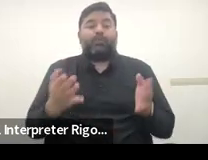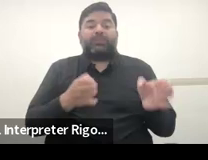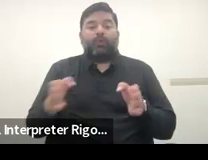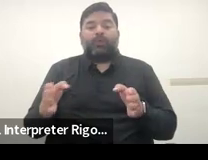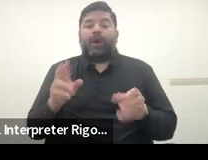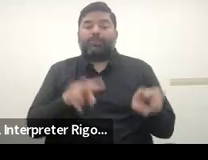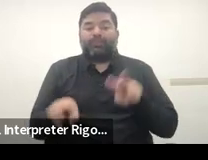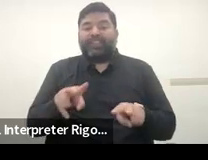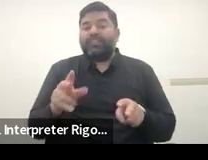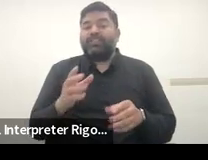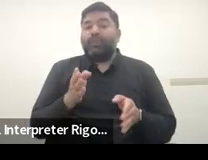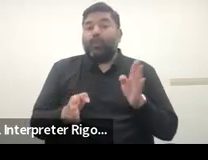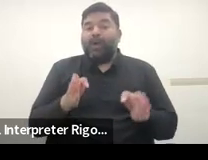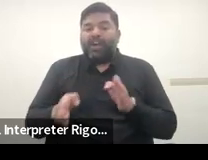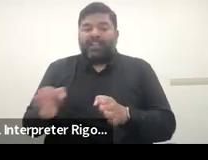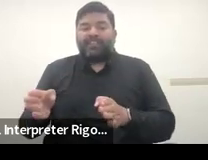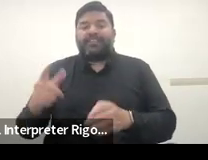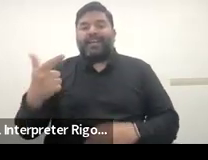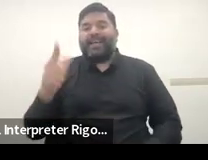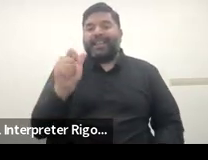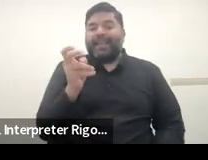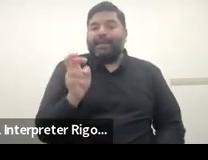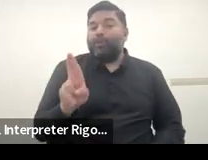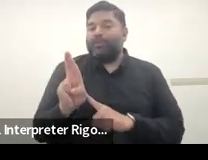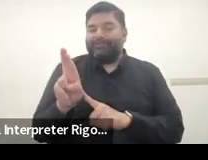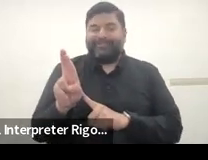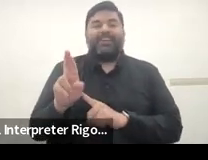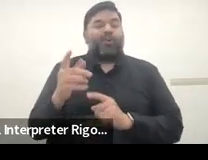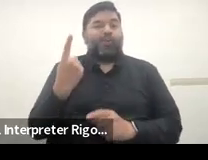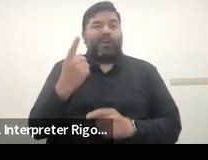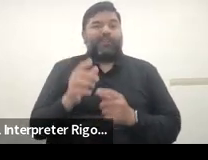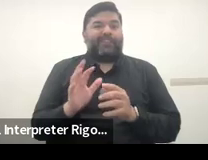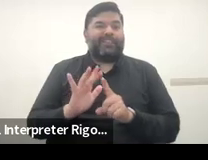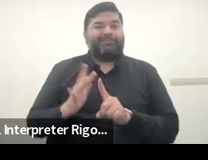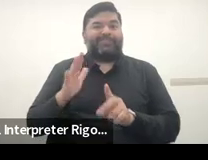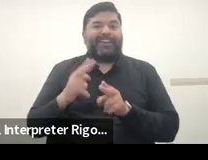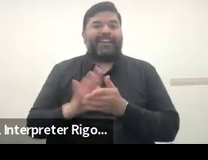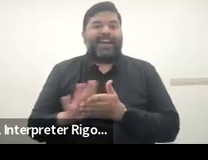of the many nicely named labs in USC's computer science department. Also shout out to the DILL